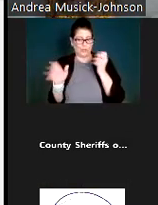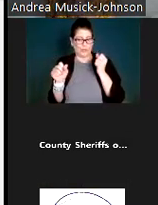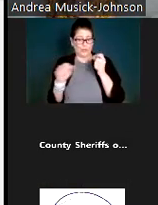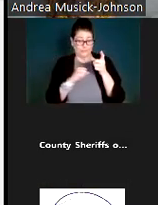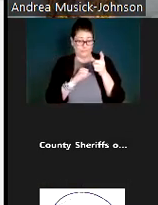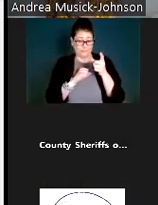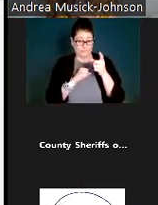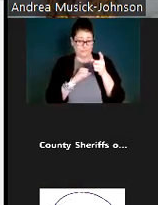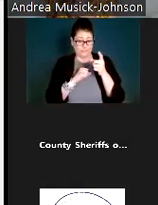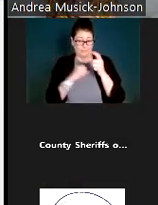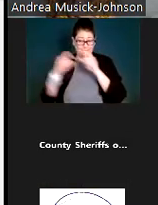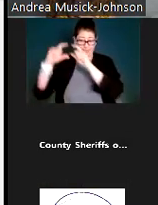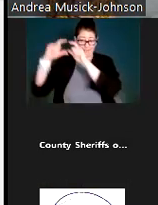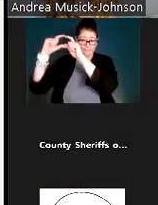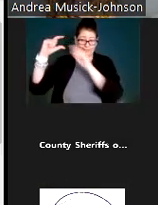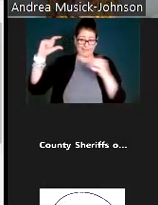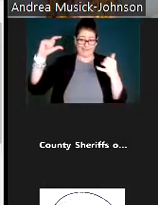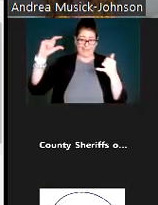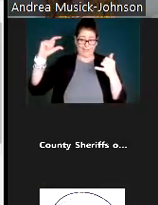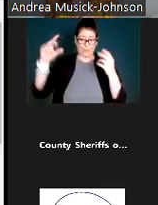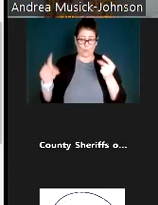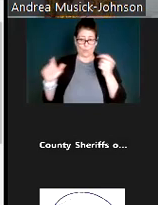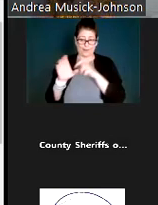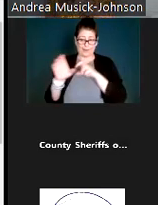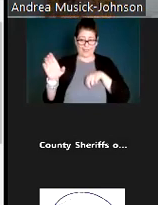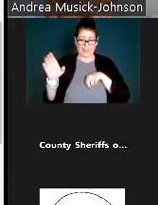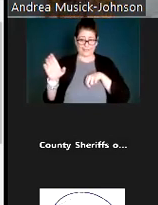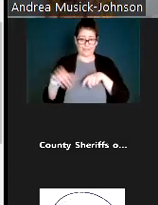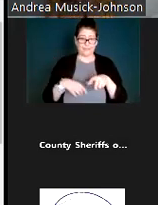This button right here, this quick exit button. What it's going to do is, if you have someone